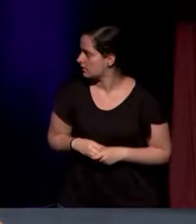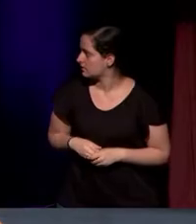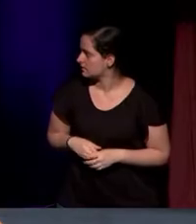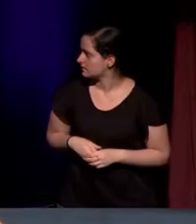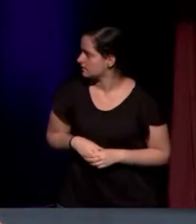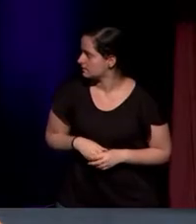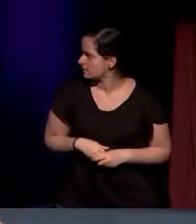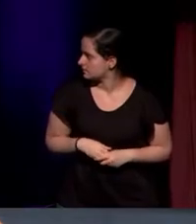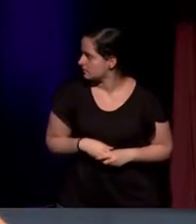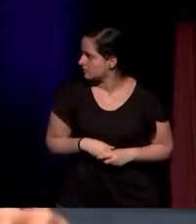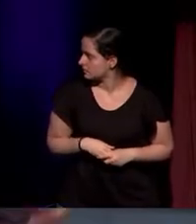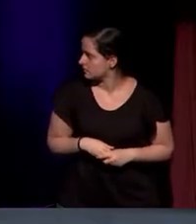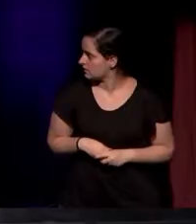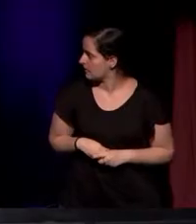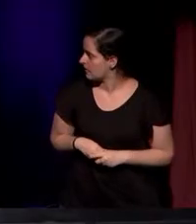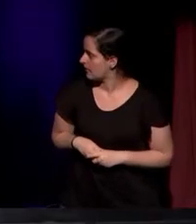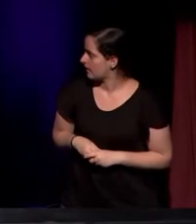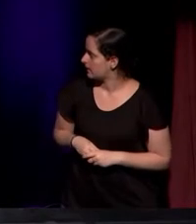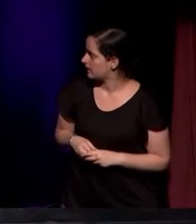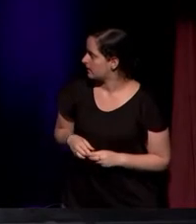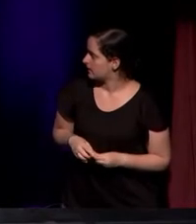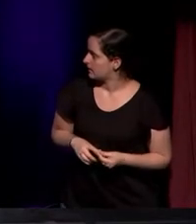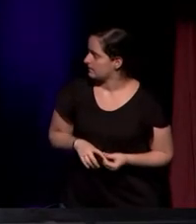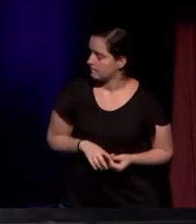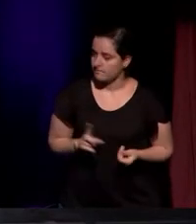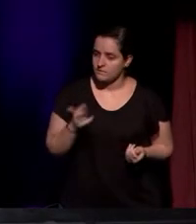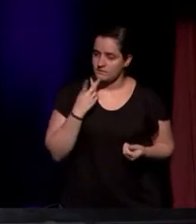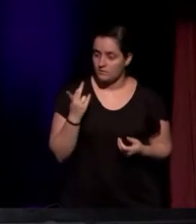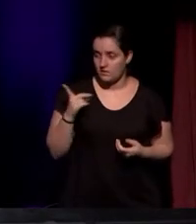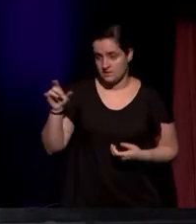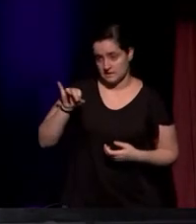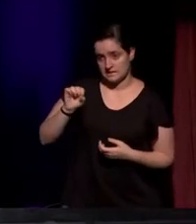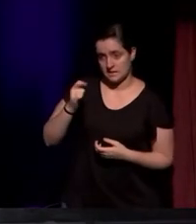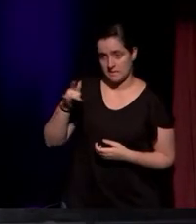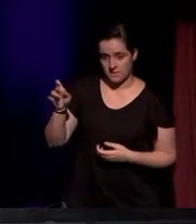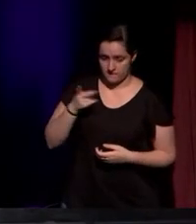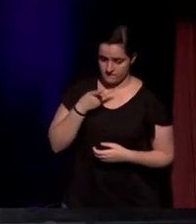Fast. Very fast. What Isabel puts there that in 2000 she realizes